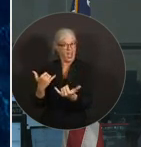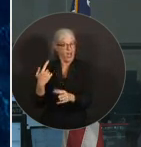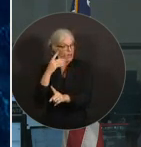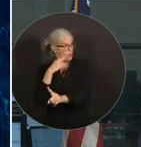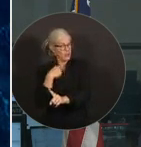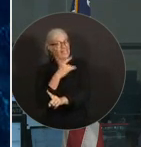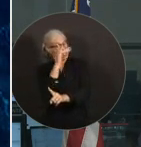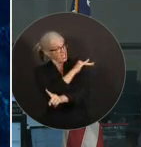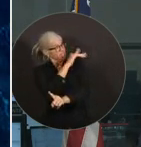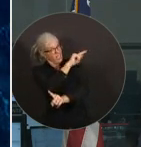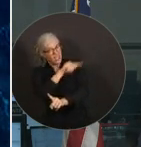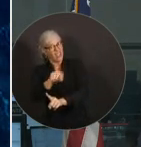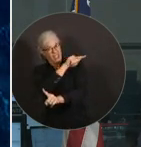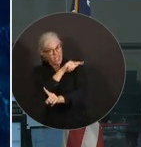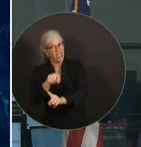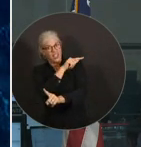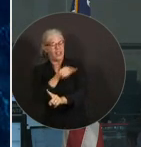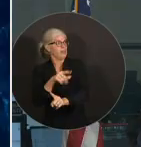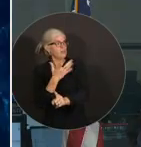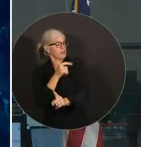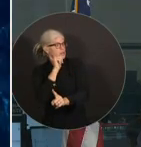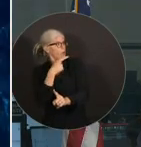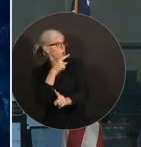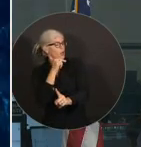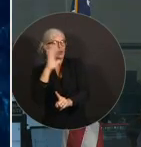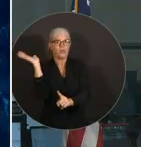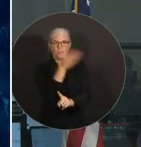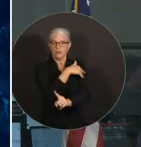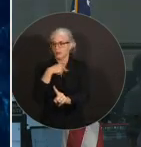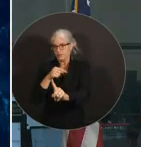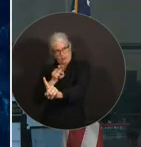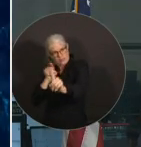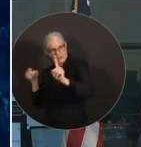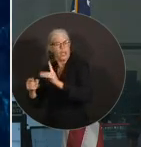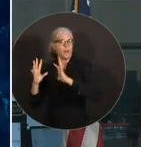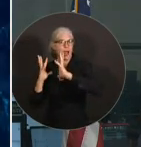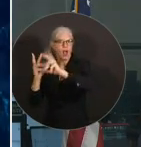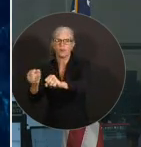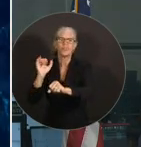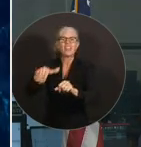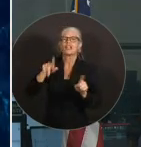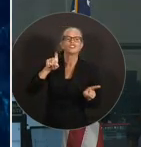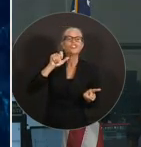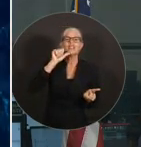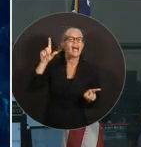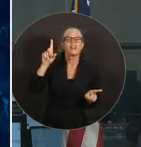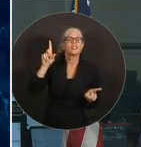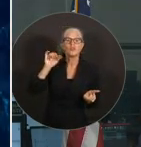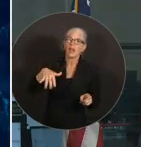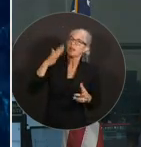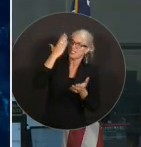HARD TO EVEN GET PEOPLE TO DO THEIR DEBRIS GO IN OTHER WAYS. IT JUST IT MAKE ECONOMIC SENSE